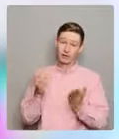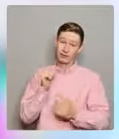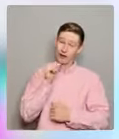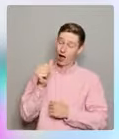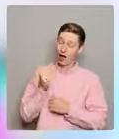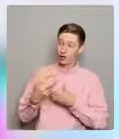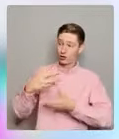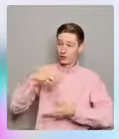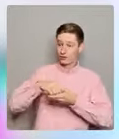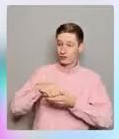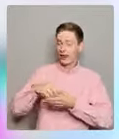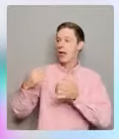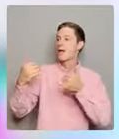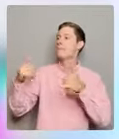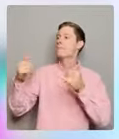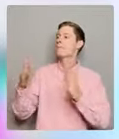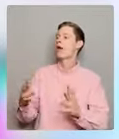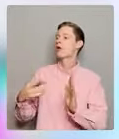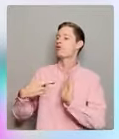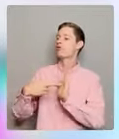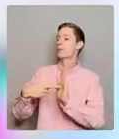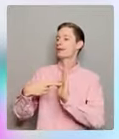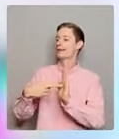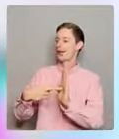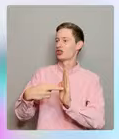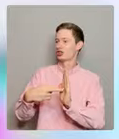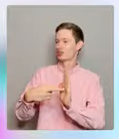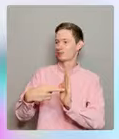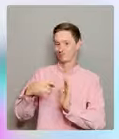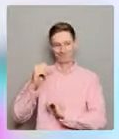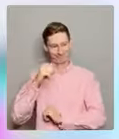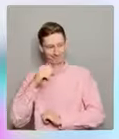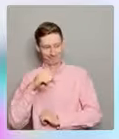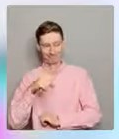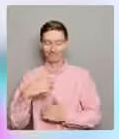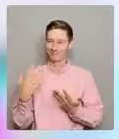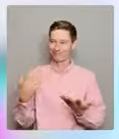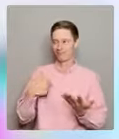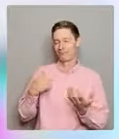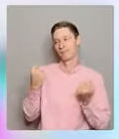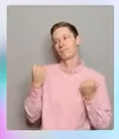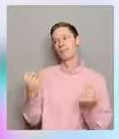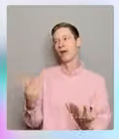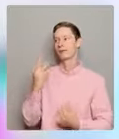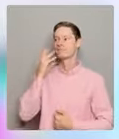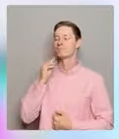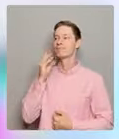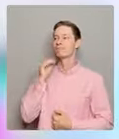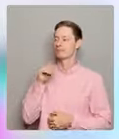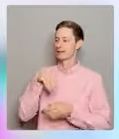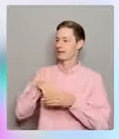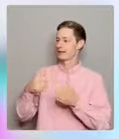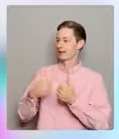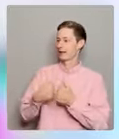of game design that could be non-inclusive is the player's representation in a game. So, you know, I've had so many experiences